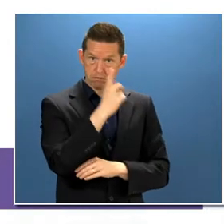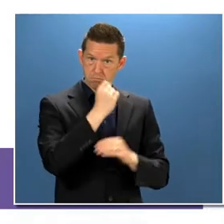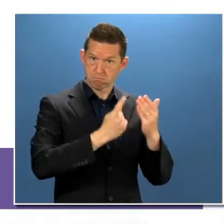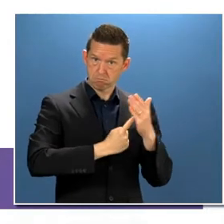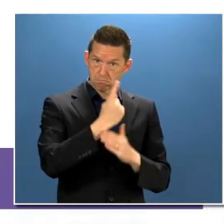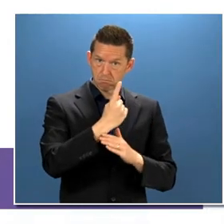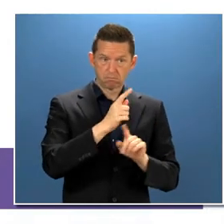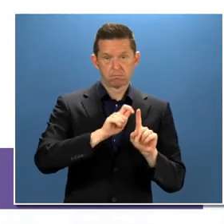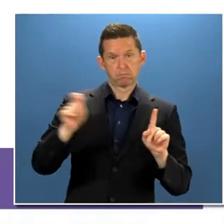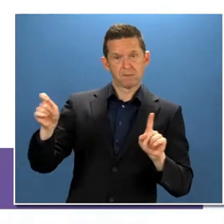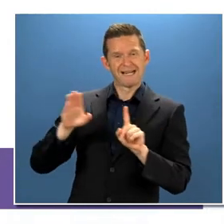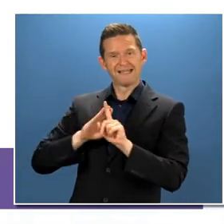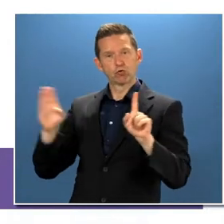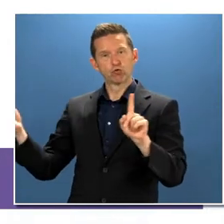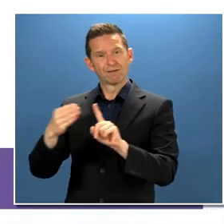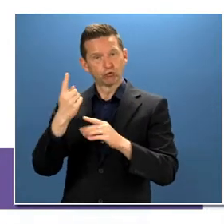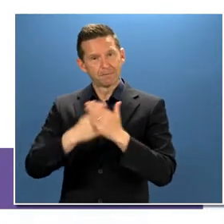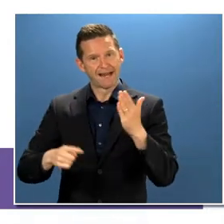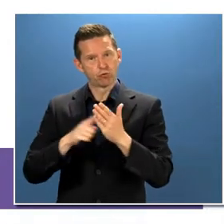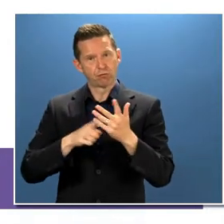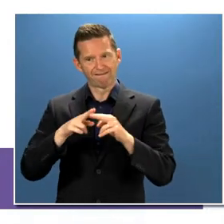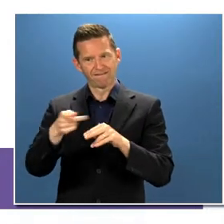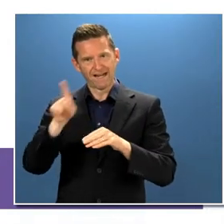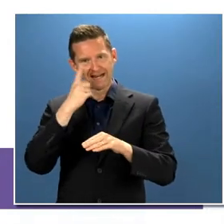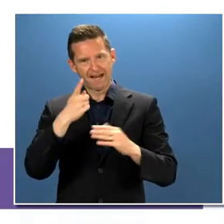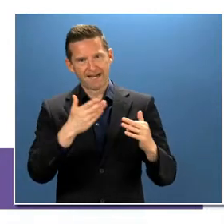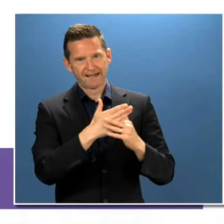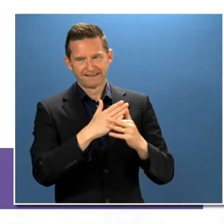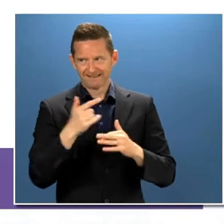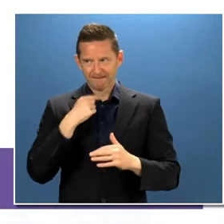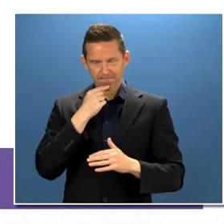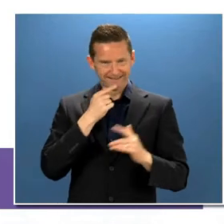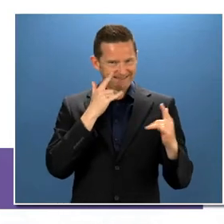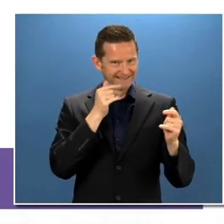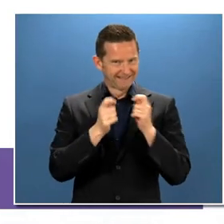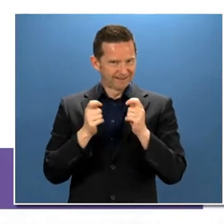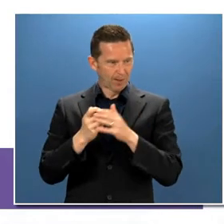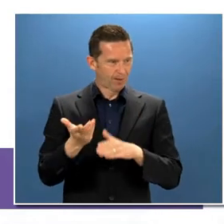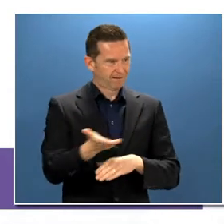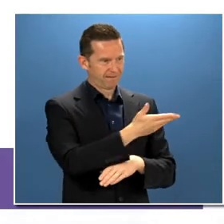of indirect discrimination? I'm testing you against one of the Commissioners who might have determined a case like this in a former life.